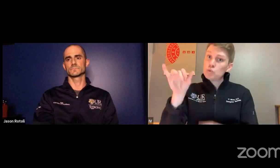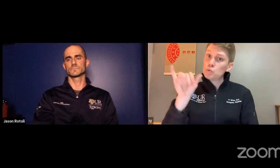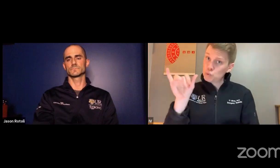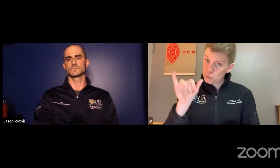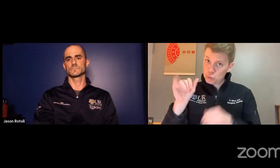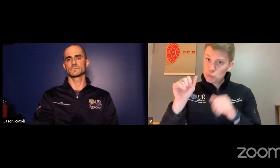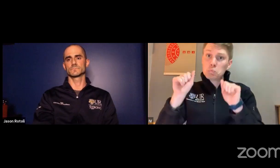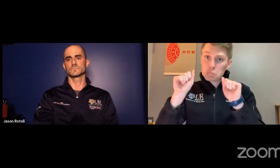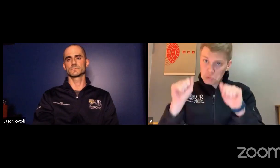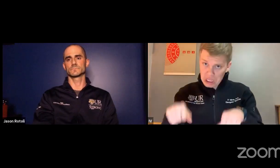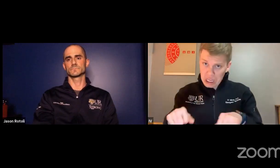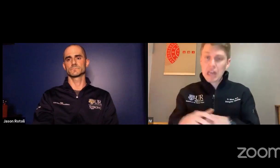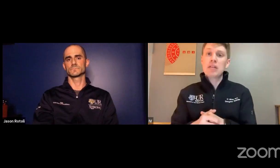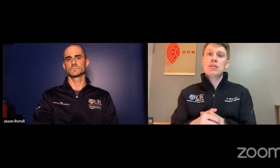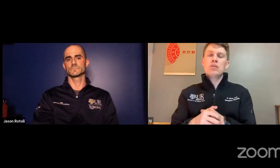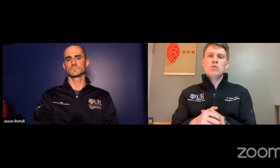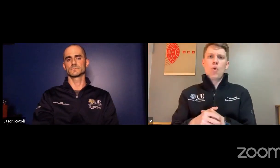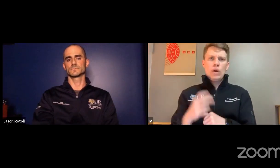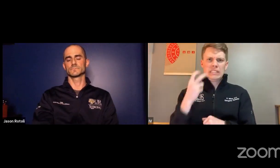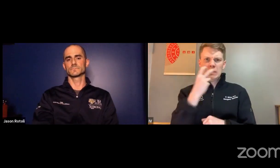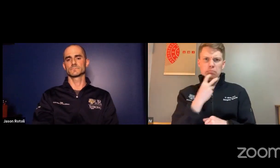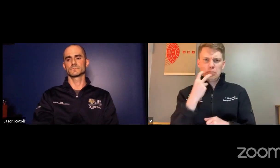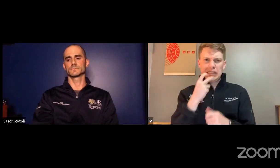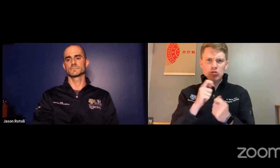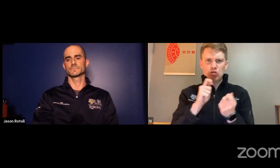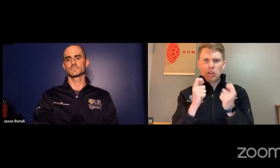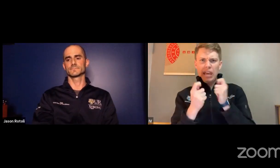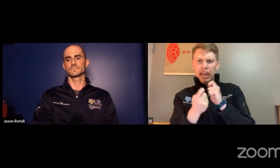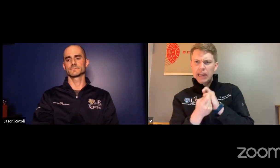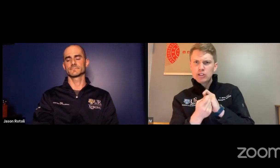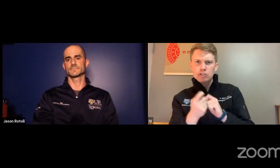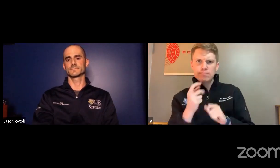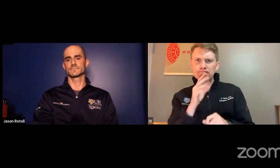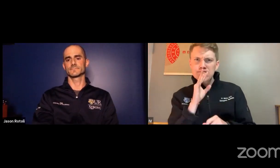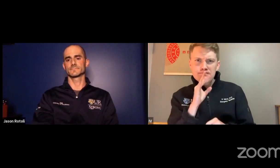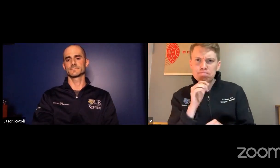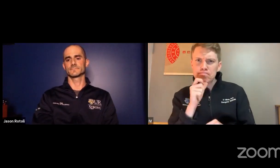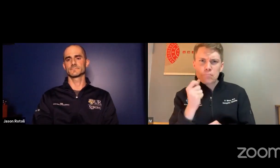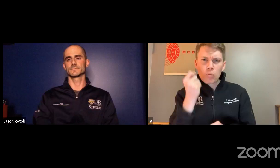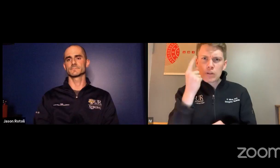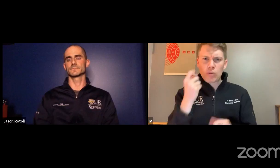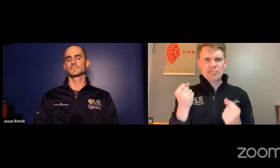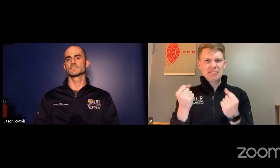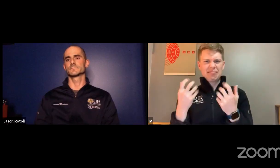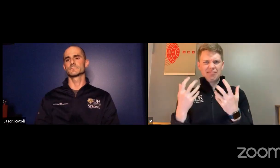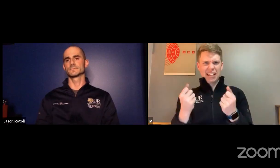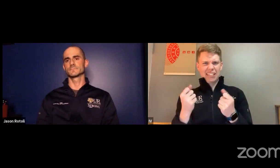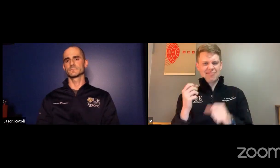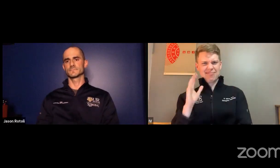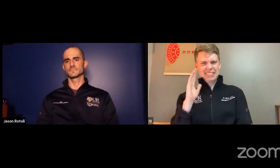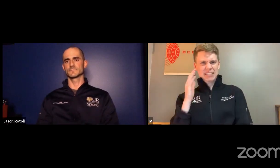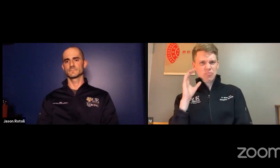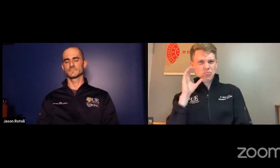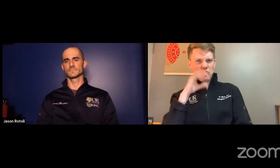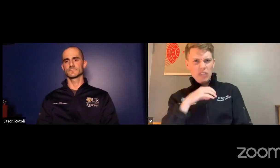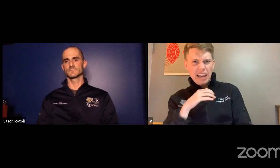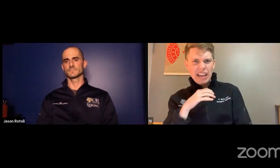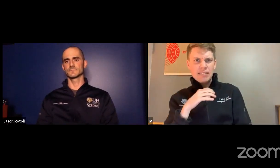blood can flow through. If there's a bleed, a leak that's happening, they may be able to remove whatever the